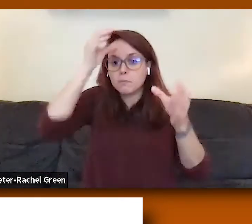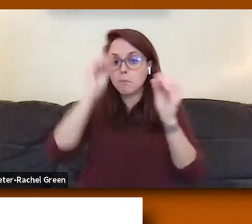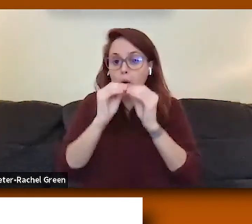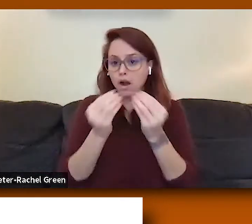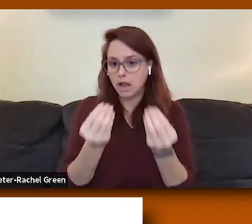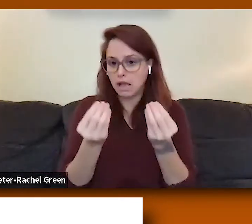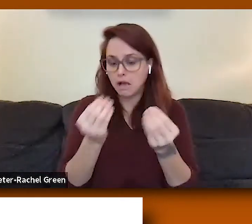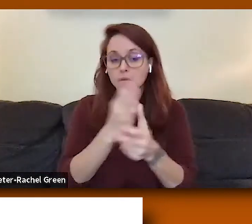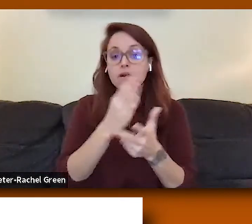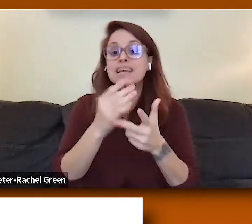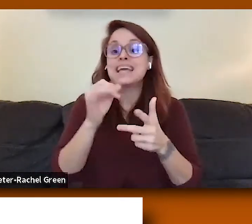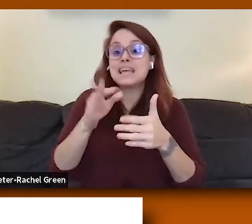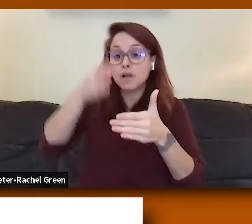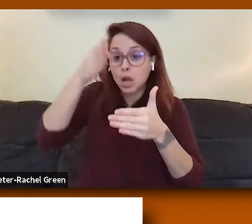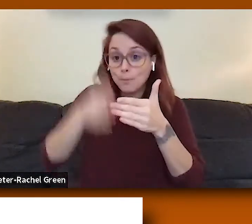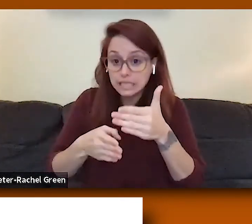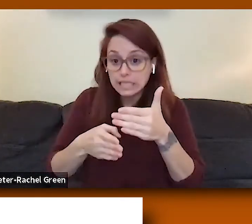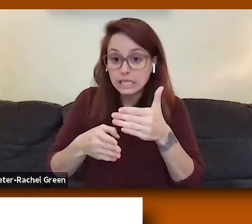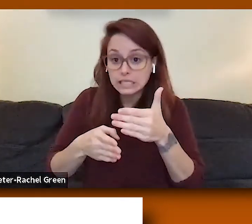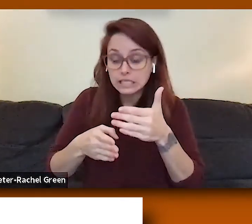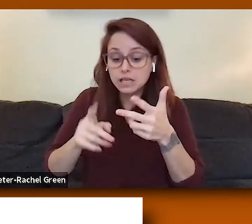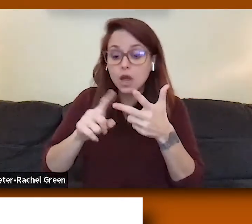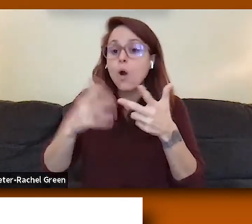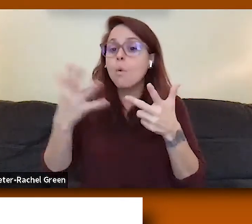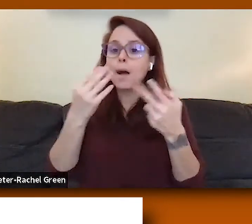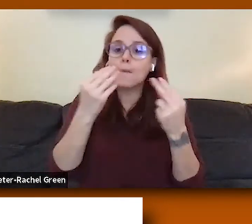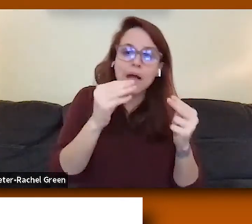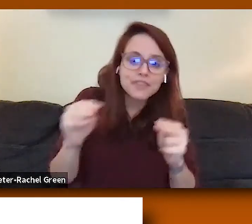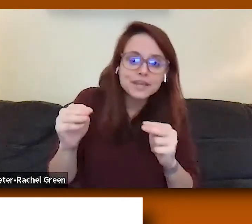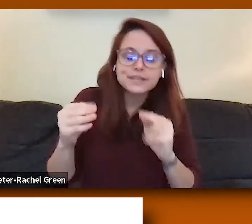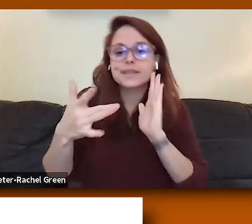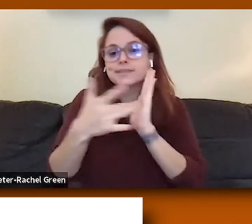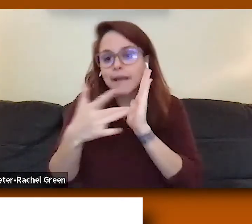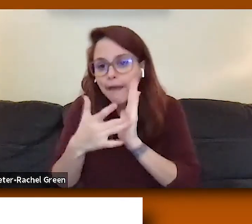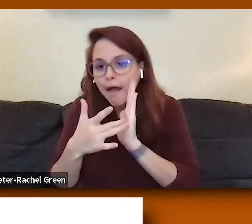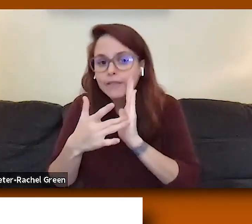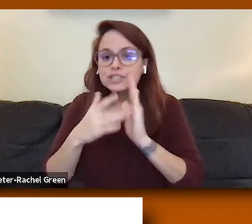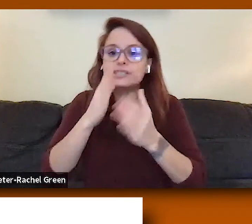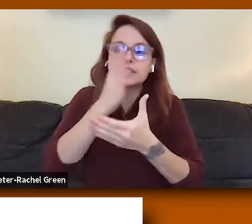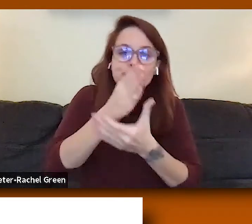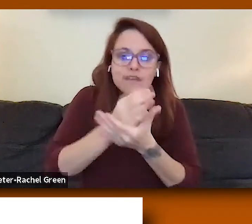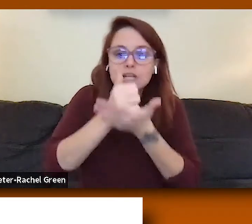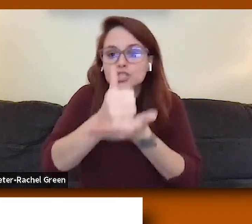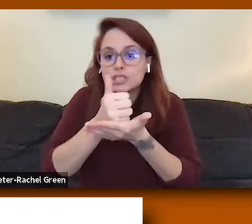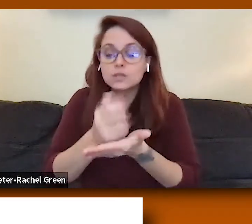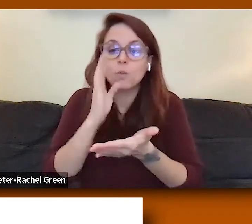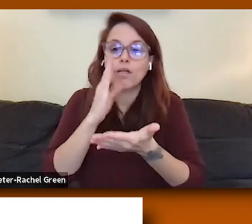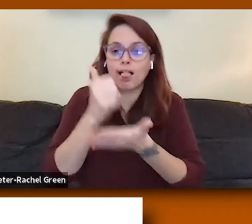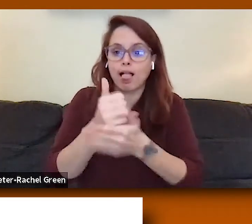If it's completed, what methods, technologies, or interventions will improve the field?